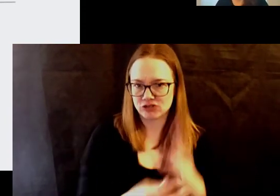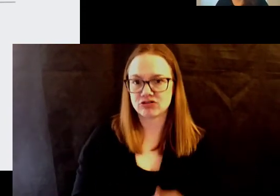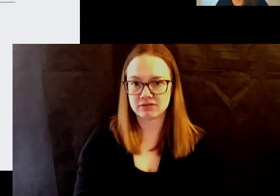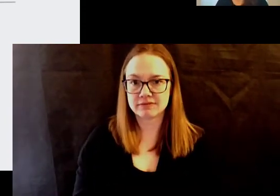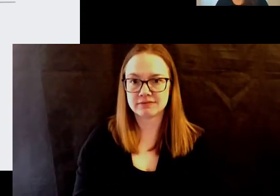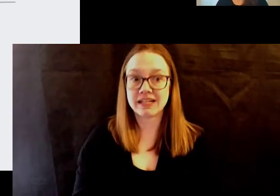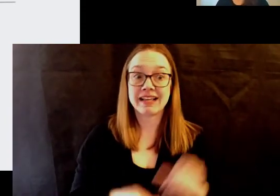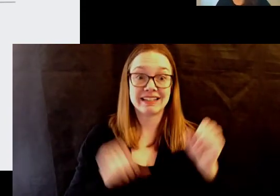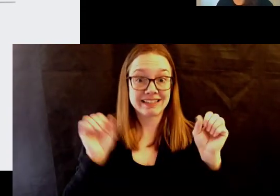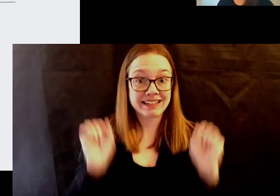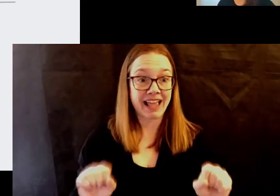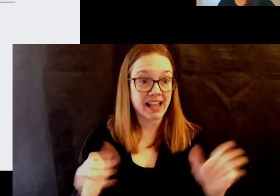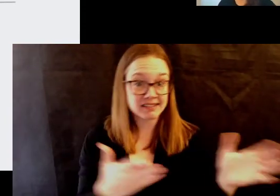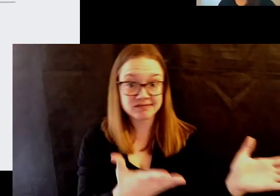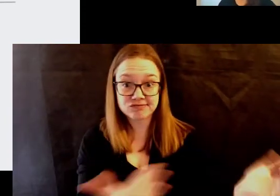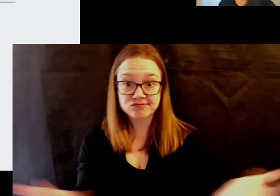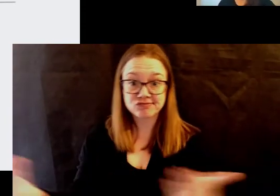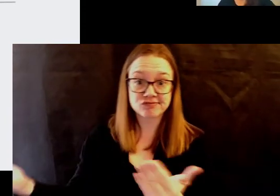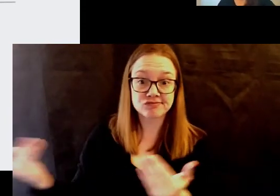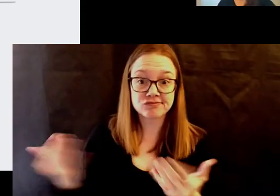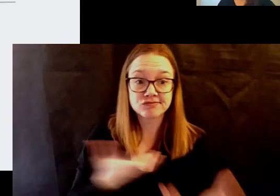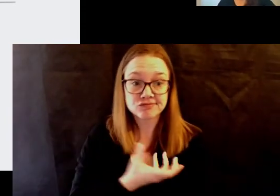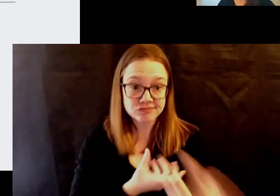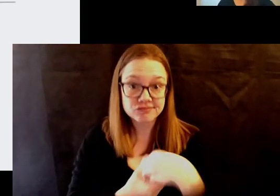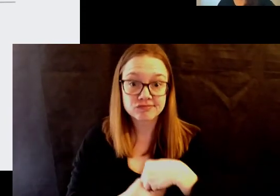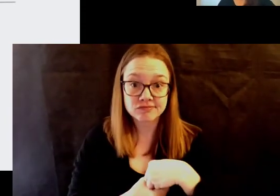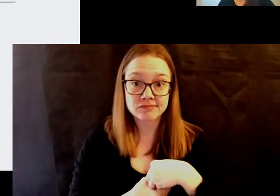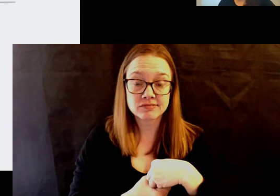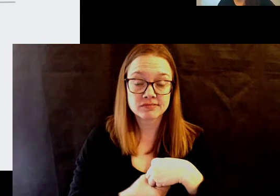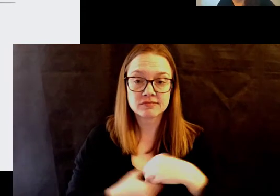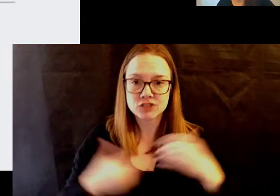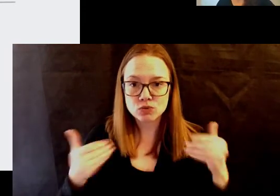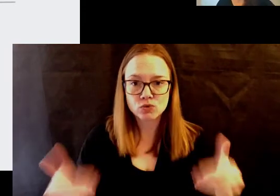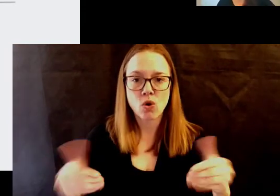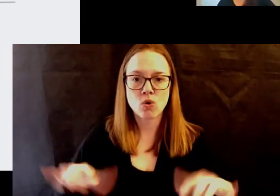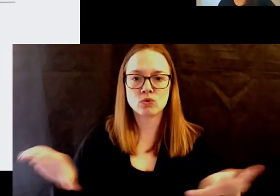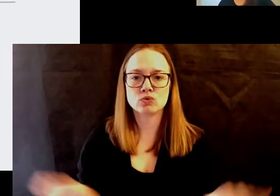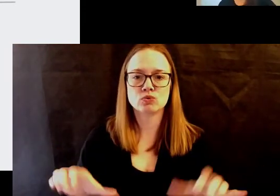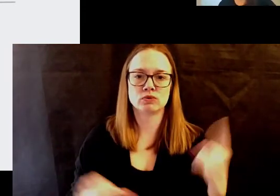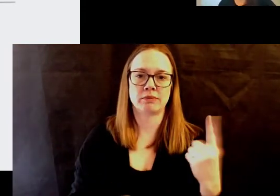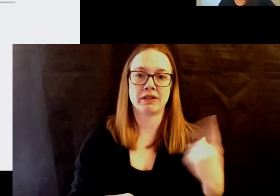So when we encourage you all to access newsletters